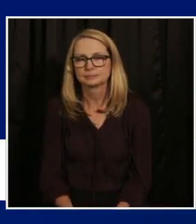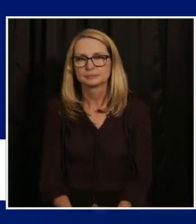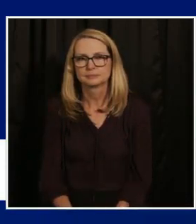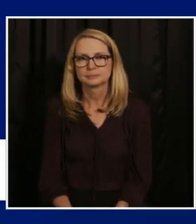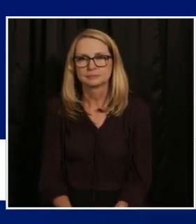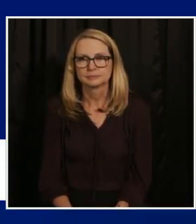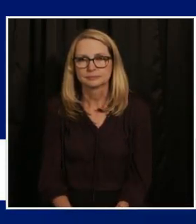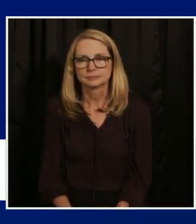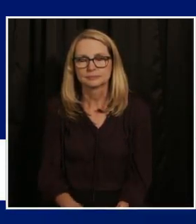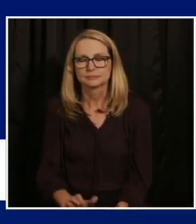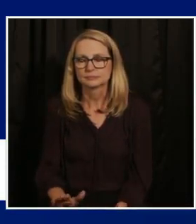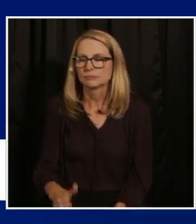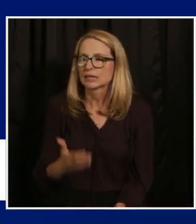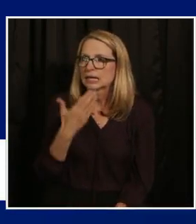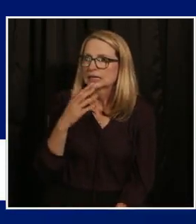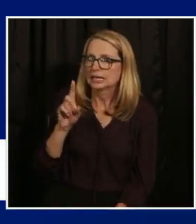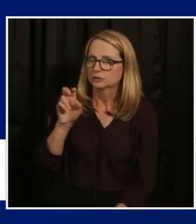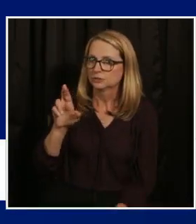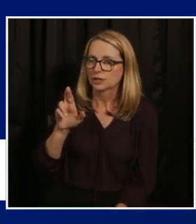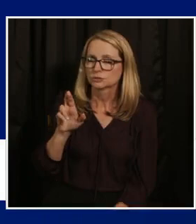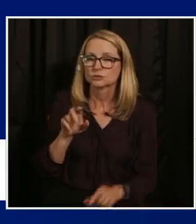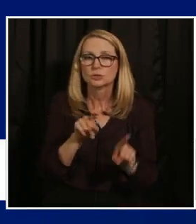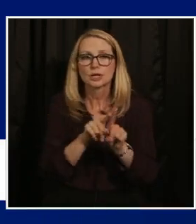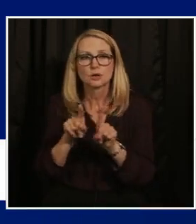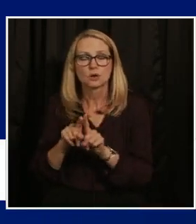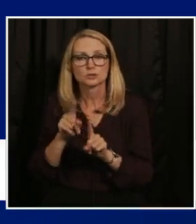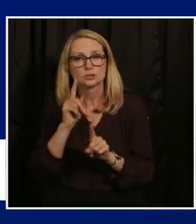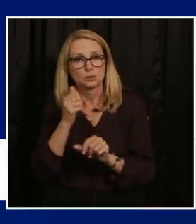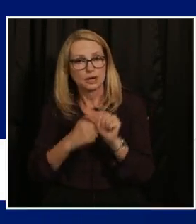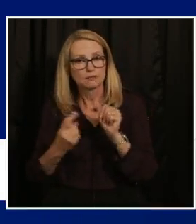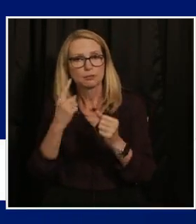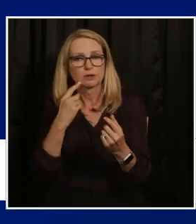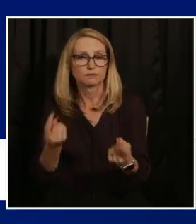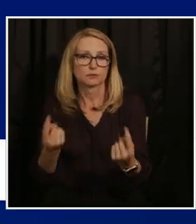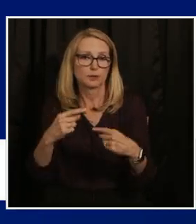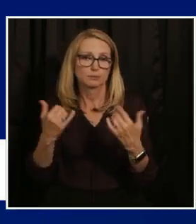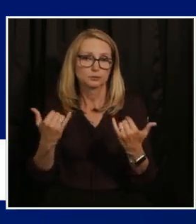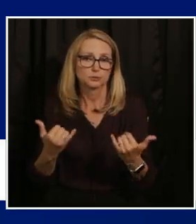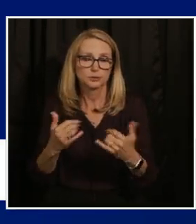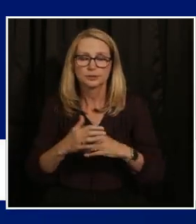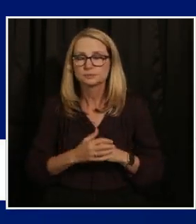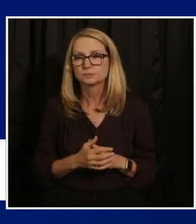thank you dr harlehe and thank you to everybody for coming today before i start i want to take